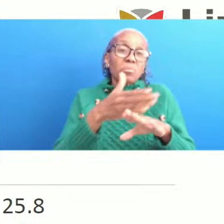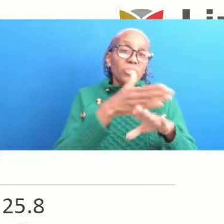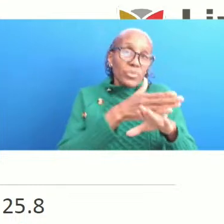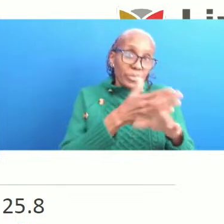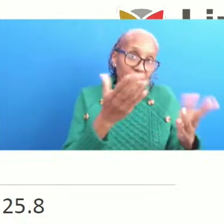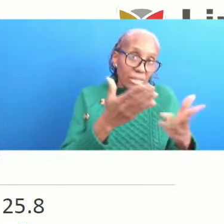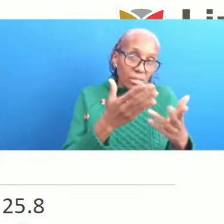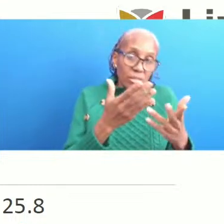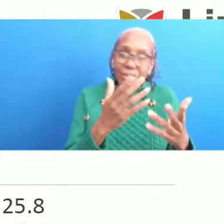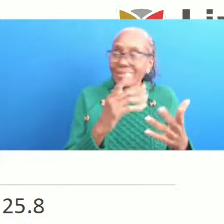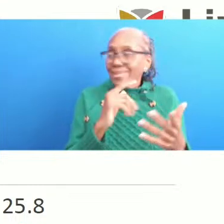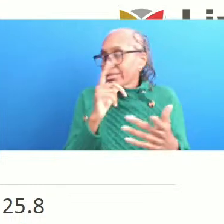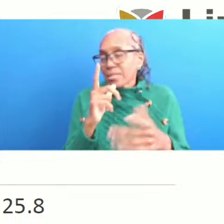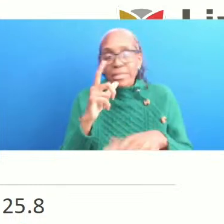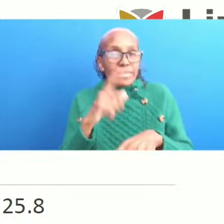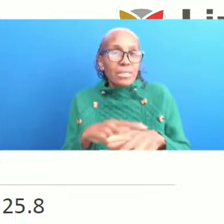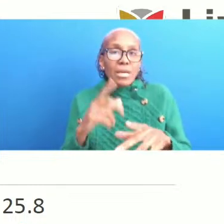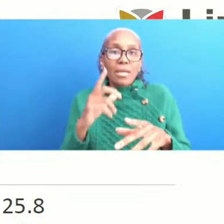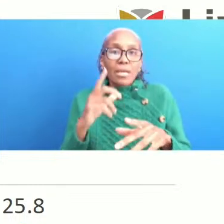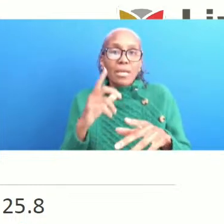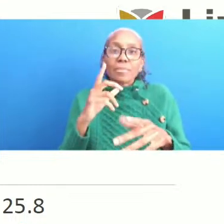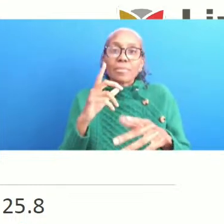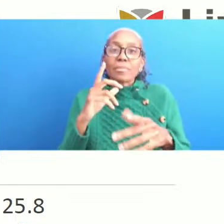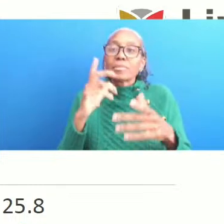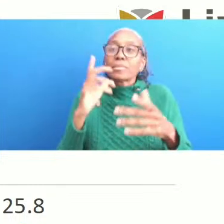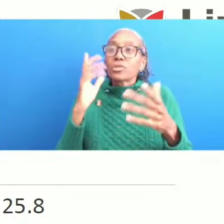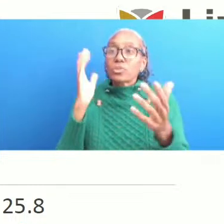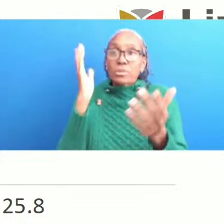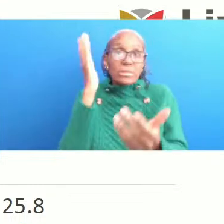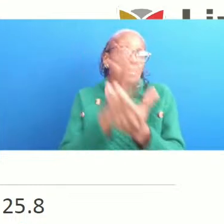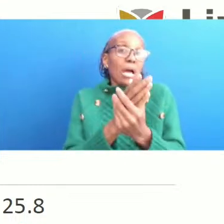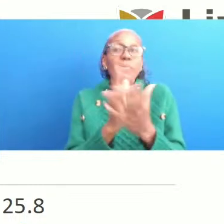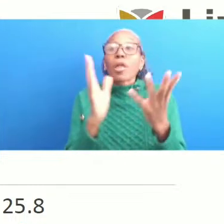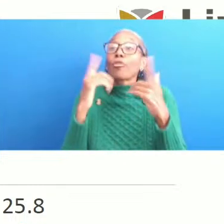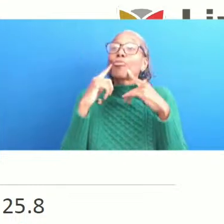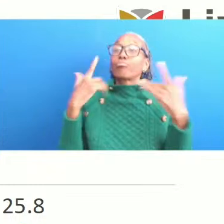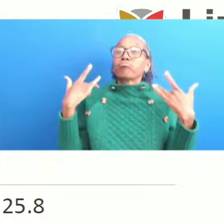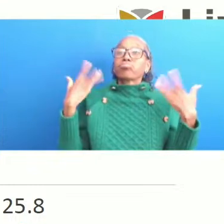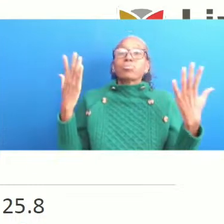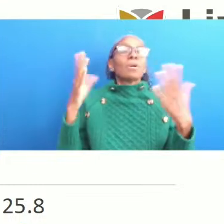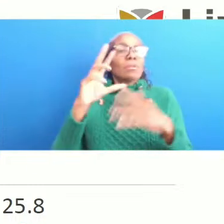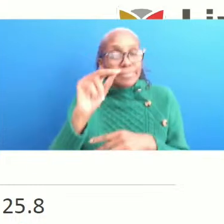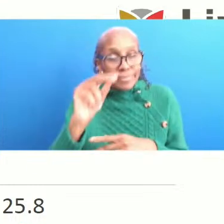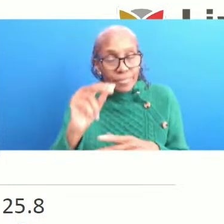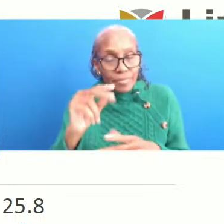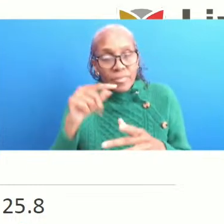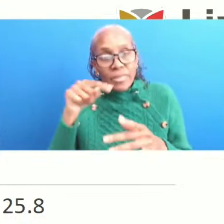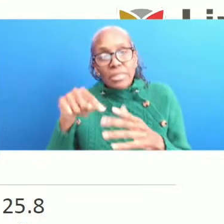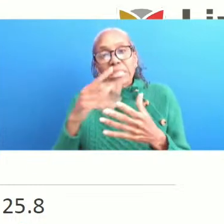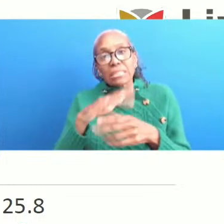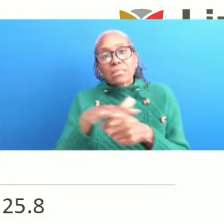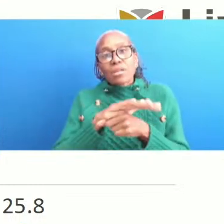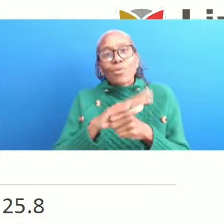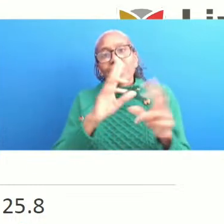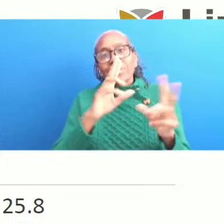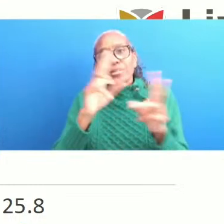THE COMMUNITY. AND SO WHILE WE'RE MAKING IMPROVEMENTS HERE, IT'S NOT THE